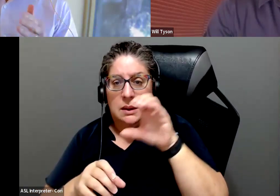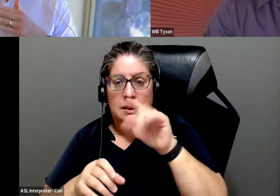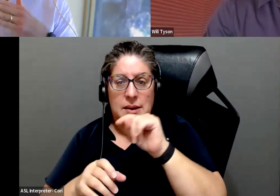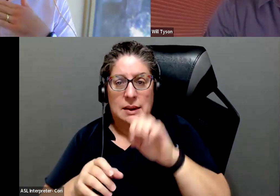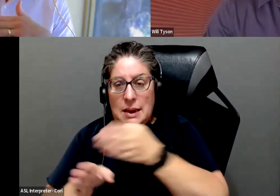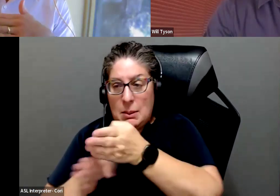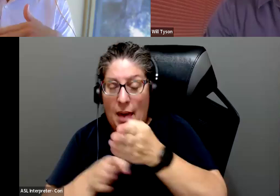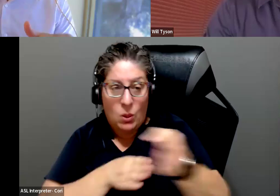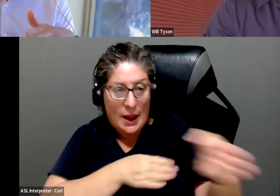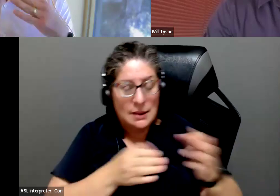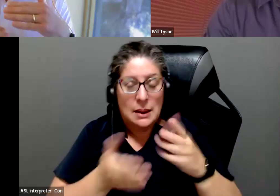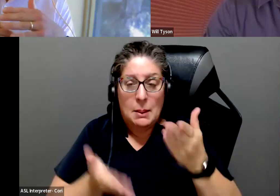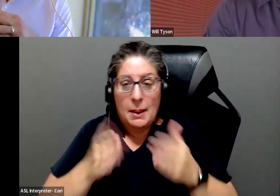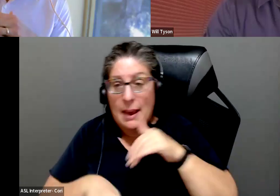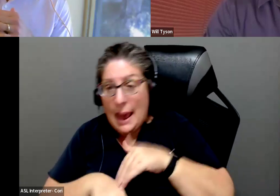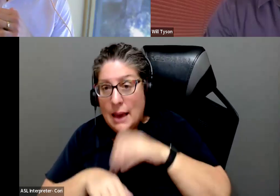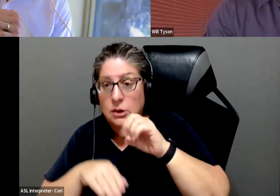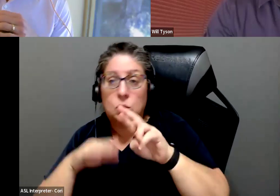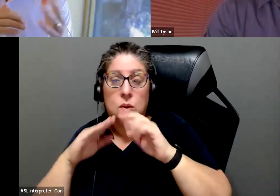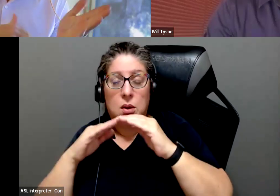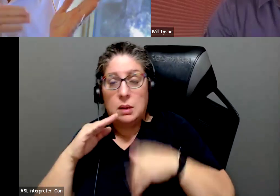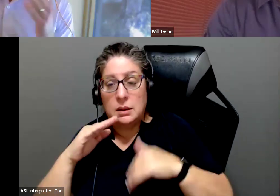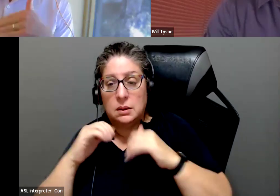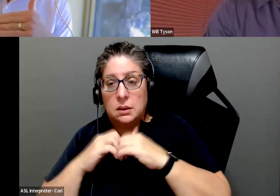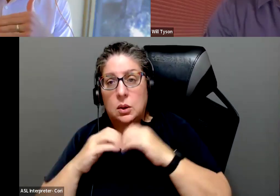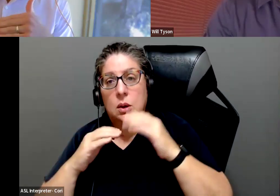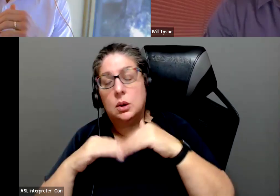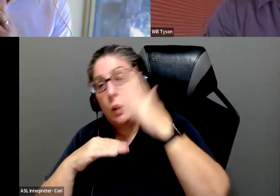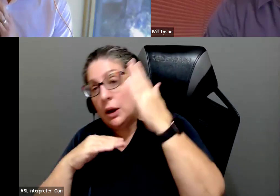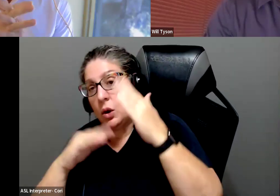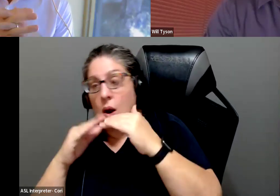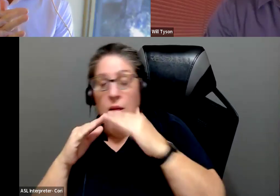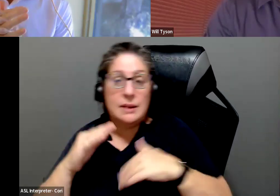That may be act, or less at greater or lesser risk of